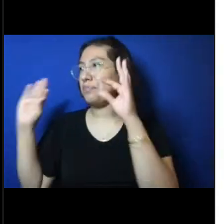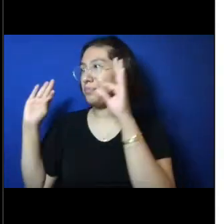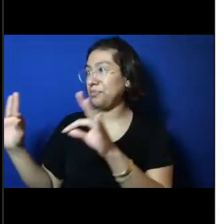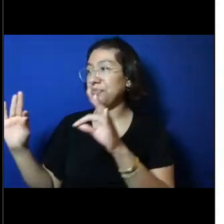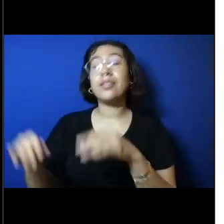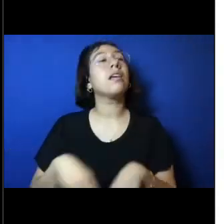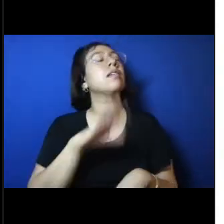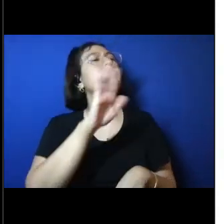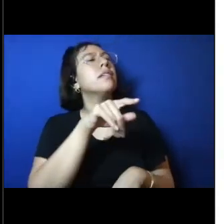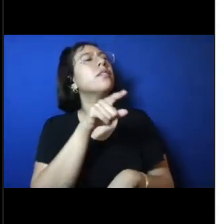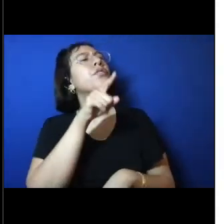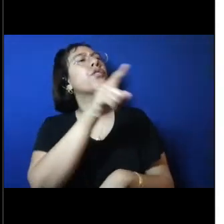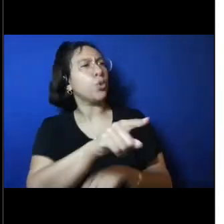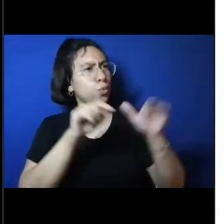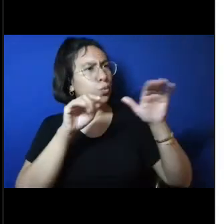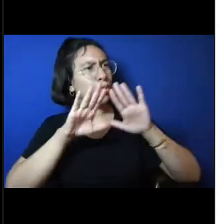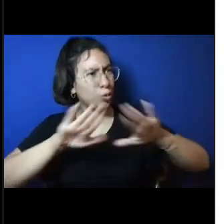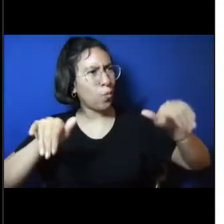"Have you ever gone swimming with a loggerhead?"